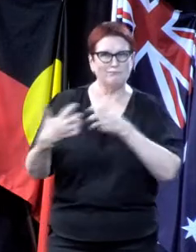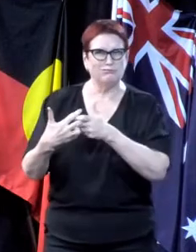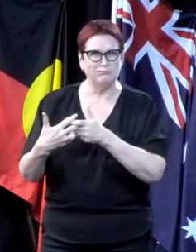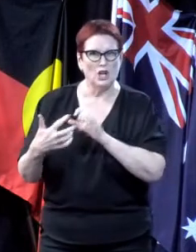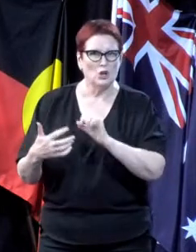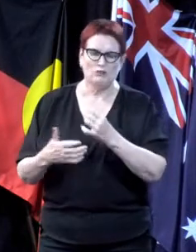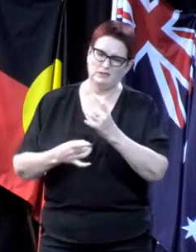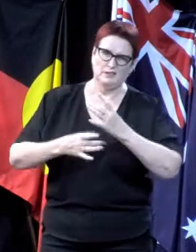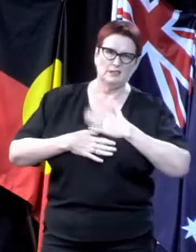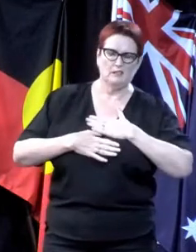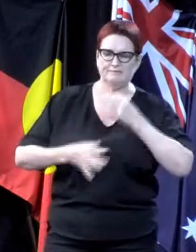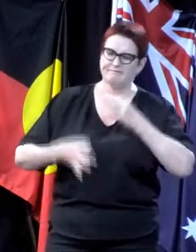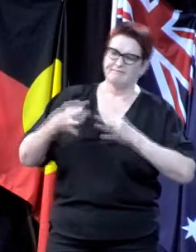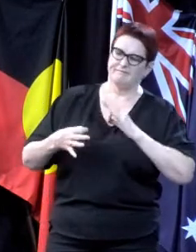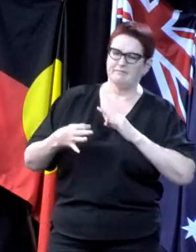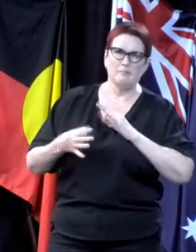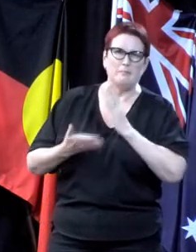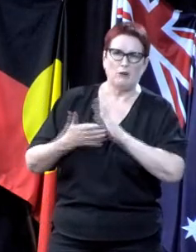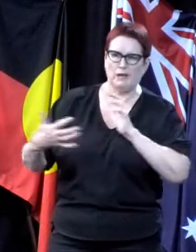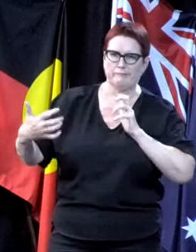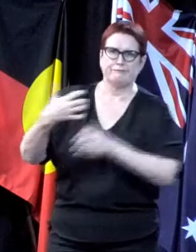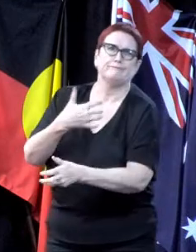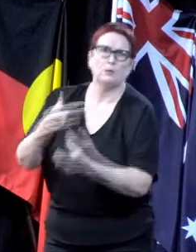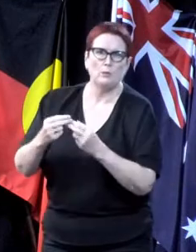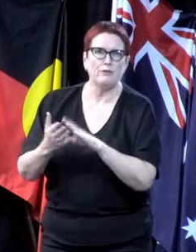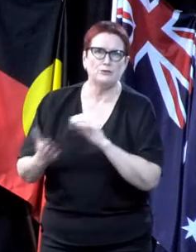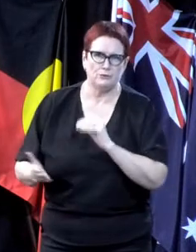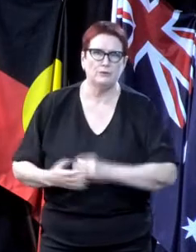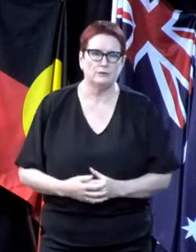particularly when it’s incentivized through funding tiers as it is.